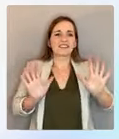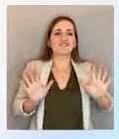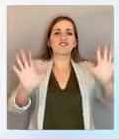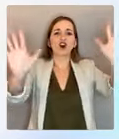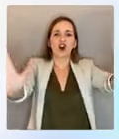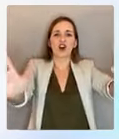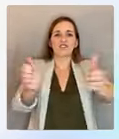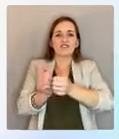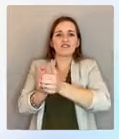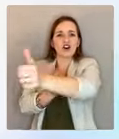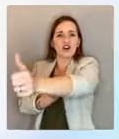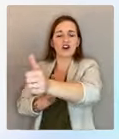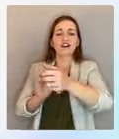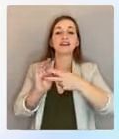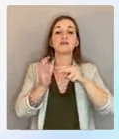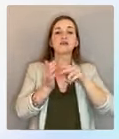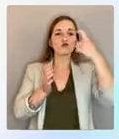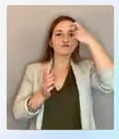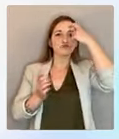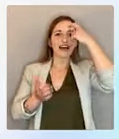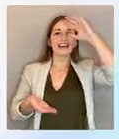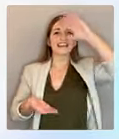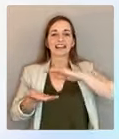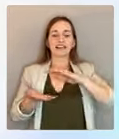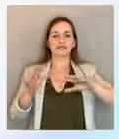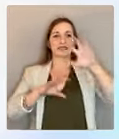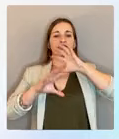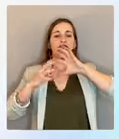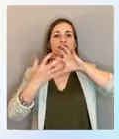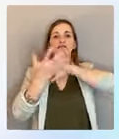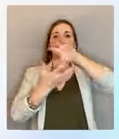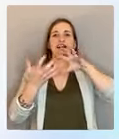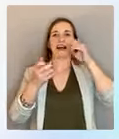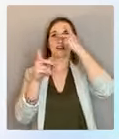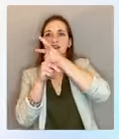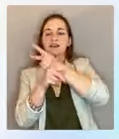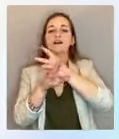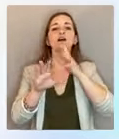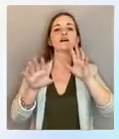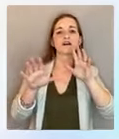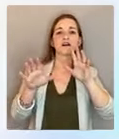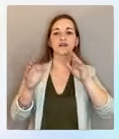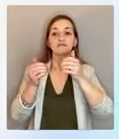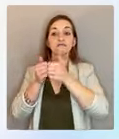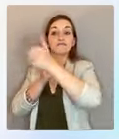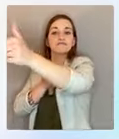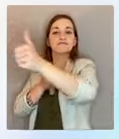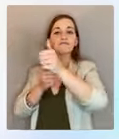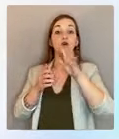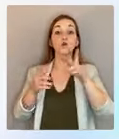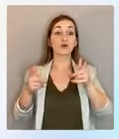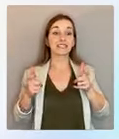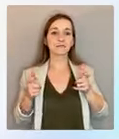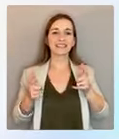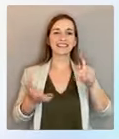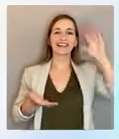objects just do not move as fast, and your brain doesn't really possess the ability to understand really how fast you're moving. There's one more point,